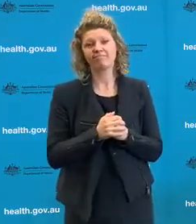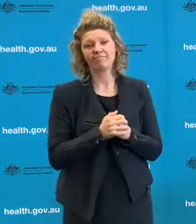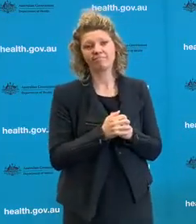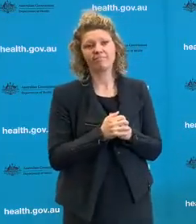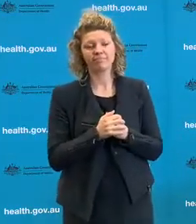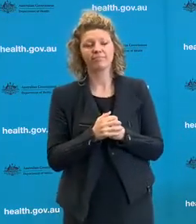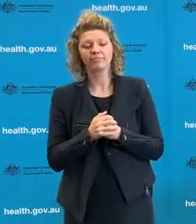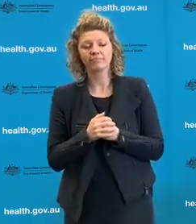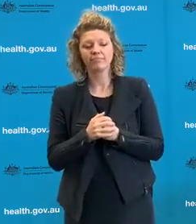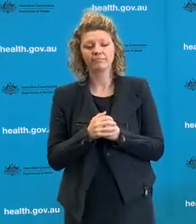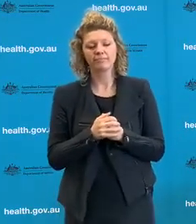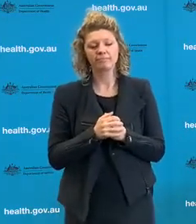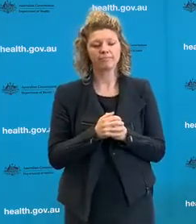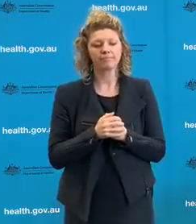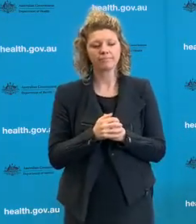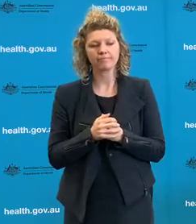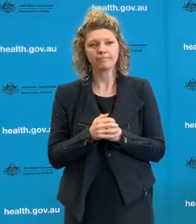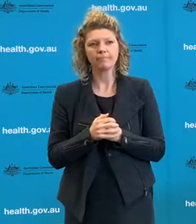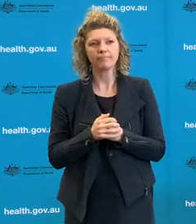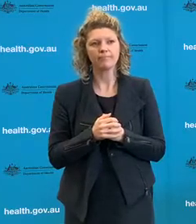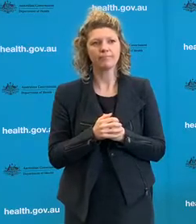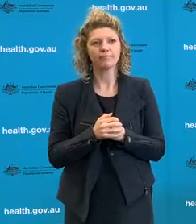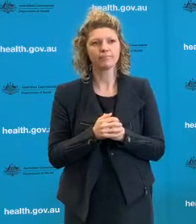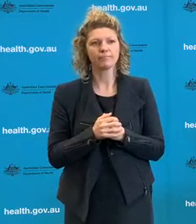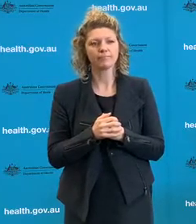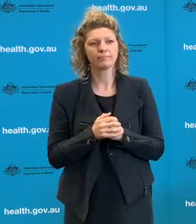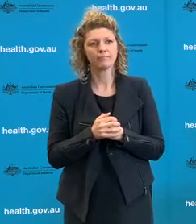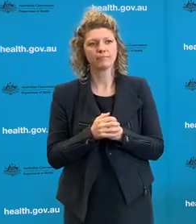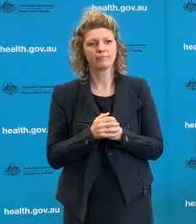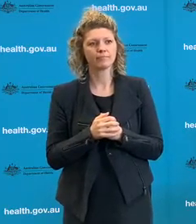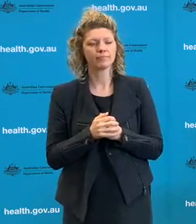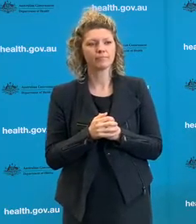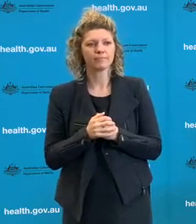region. Thank you.